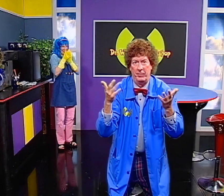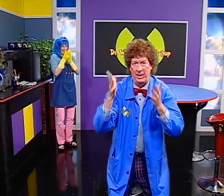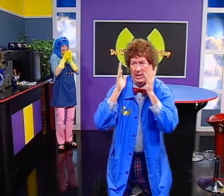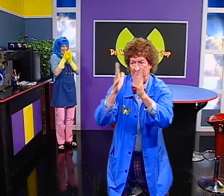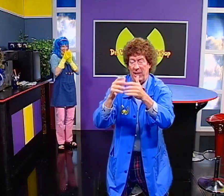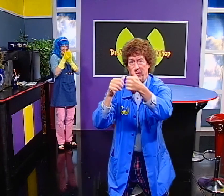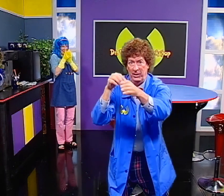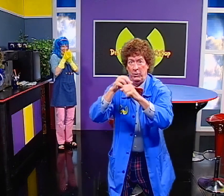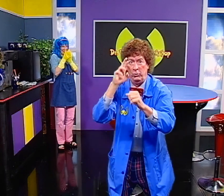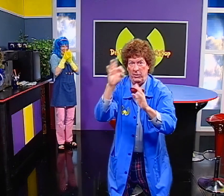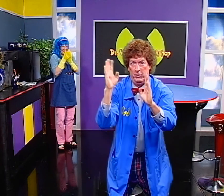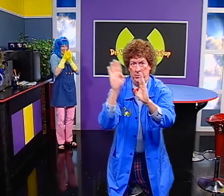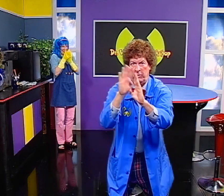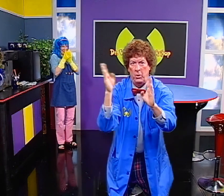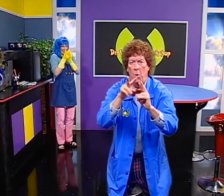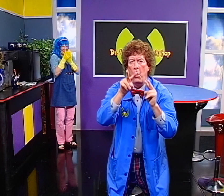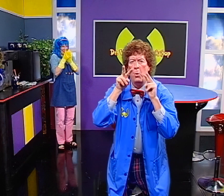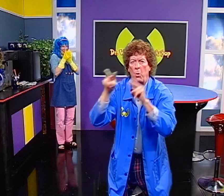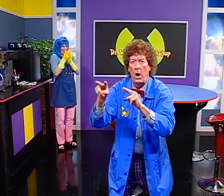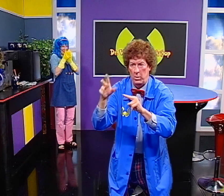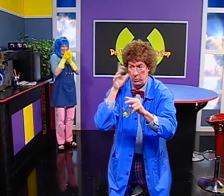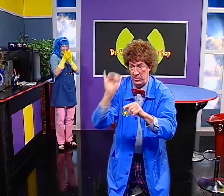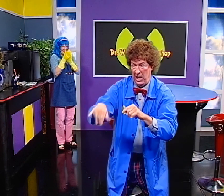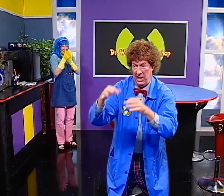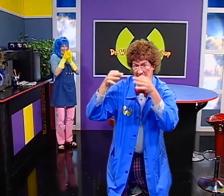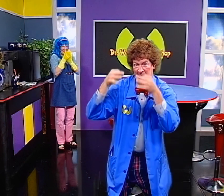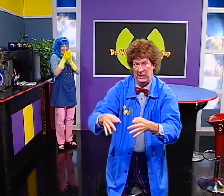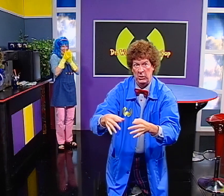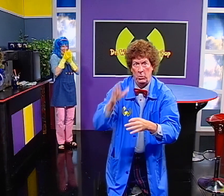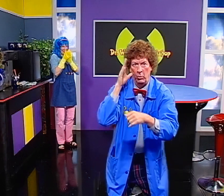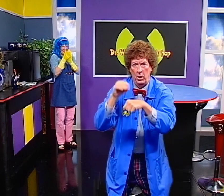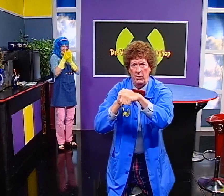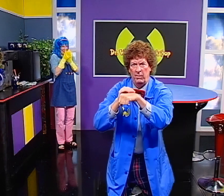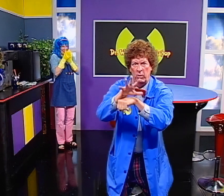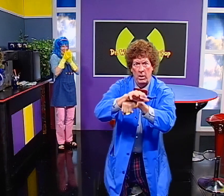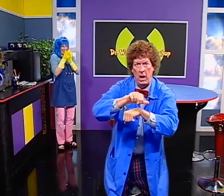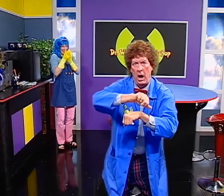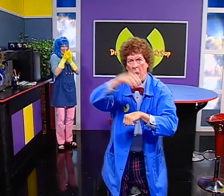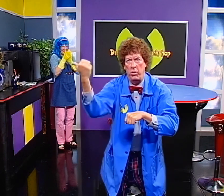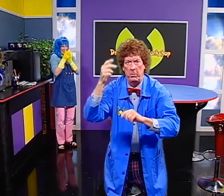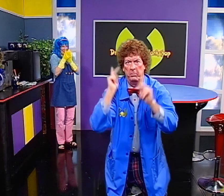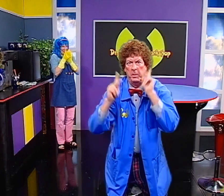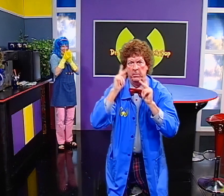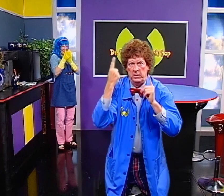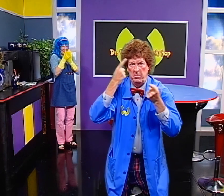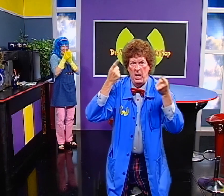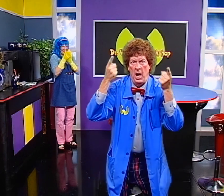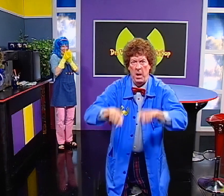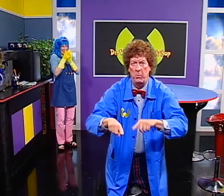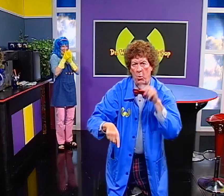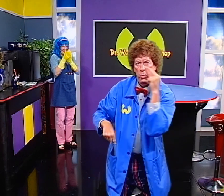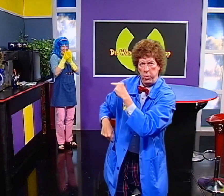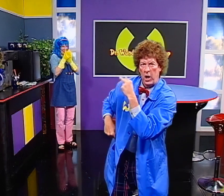PAULA DIDN'T PLAN FOR WHAT IS GOING TO HAPPEN NEXT. WATCH HOW THE DECISION WILL AFFECT THE DECISIONS THAT OTHER PEOPLE MAKE.